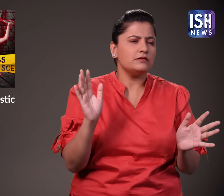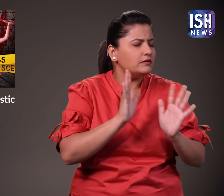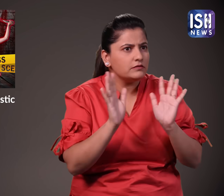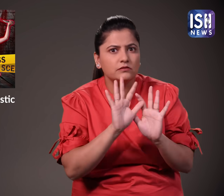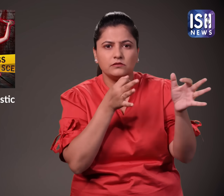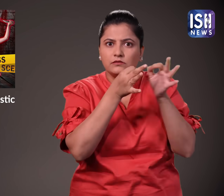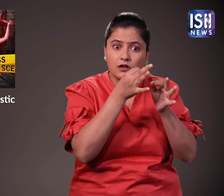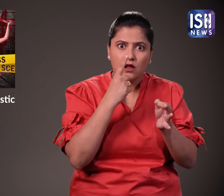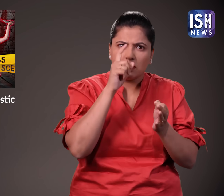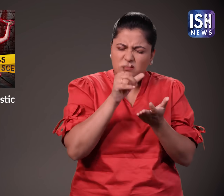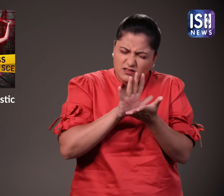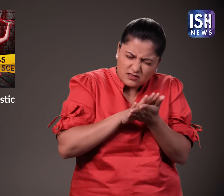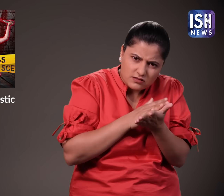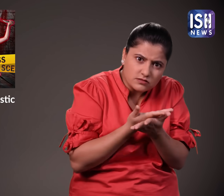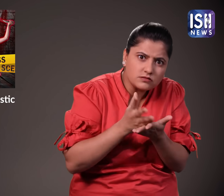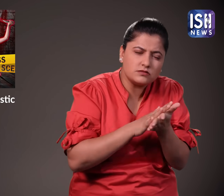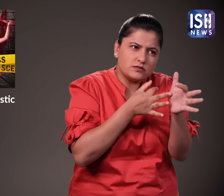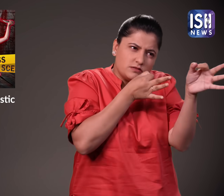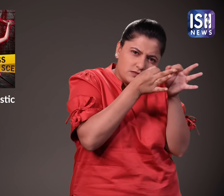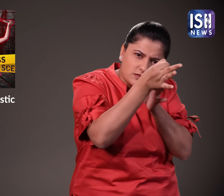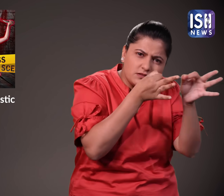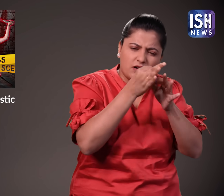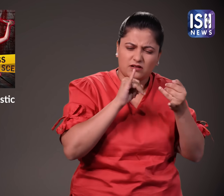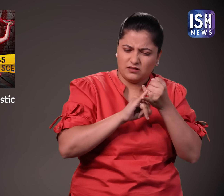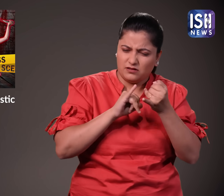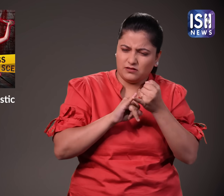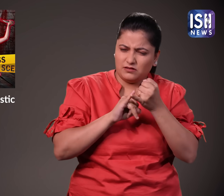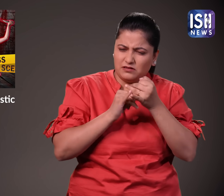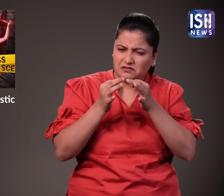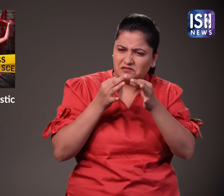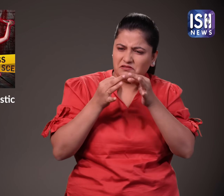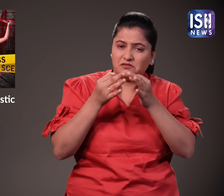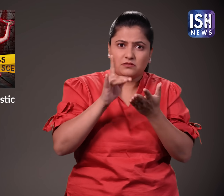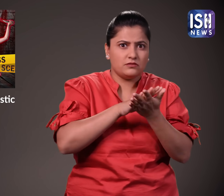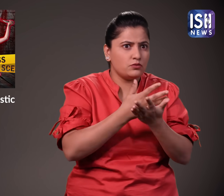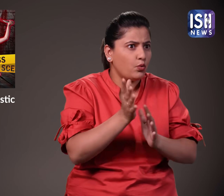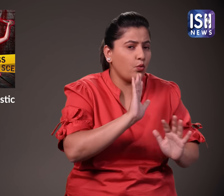But Muskan tried to convince Sahil and deeply influence him.